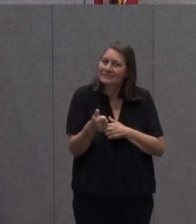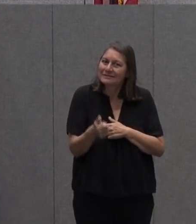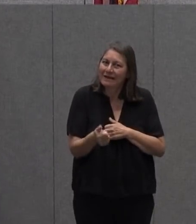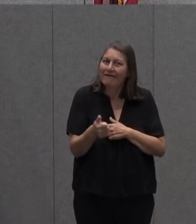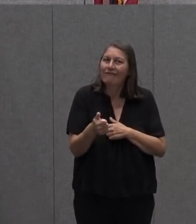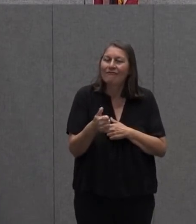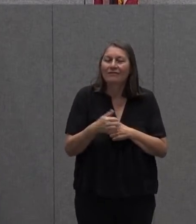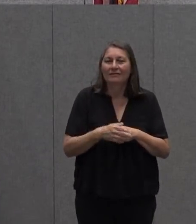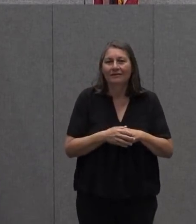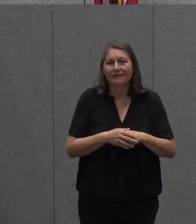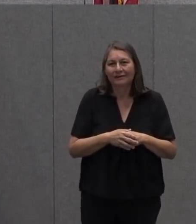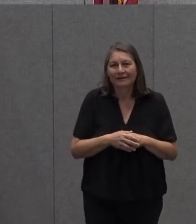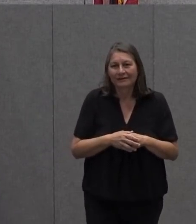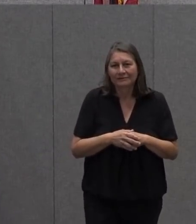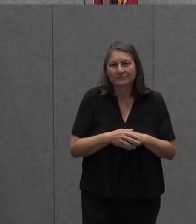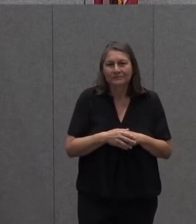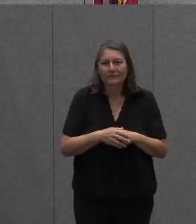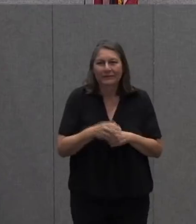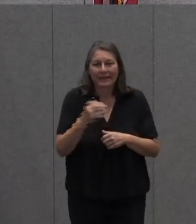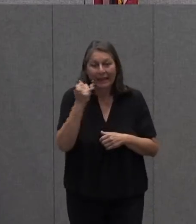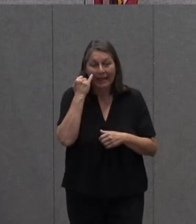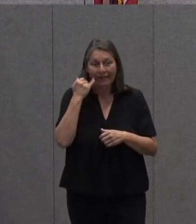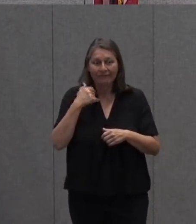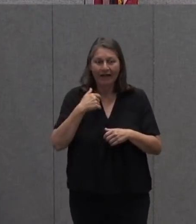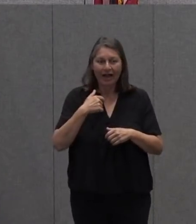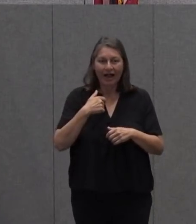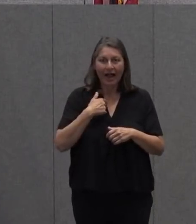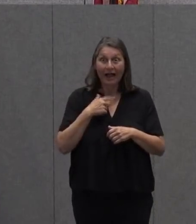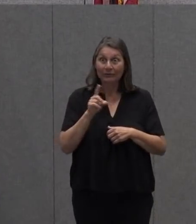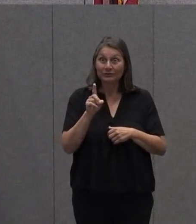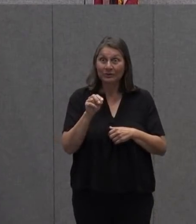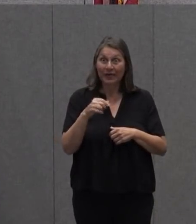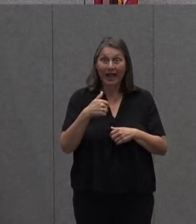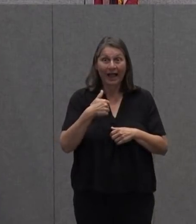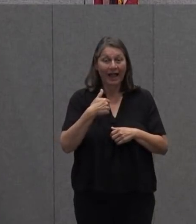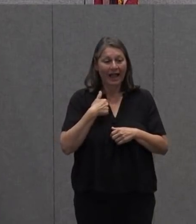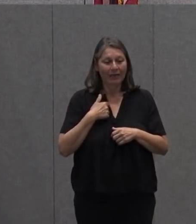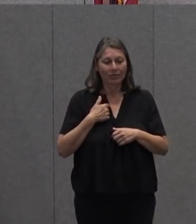some vocabulary words and tape them to the checker board I have at home.